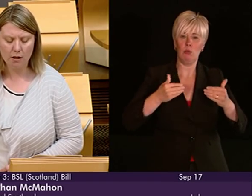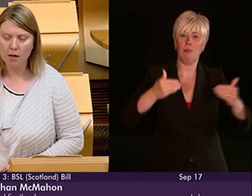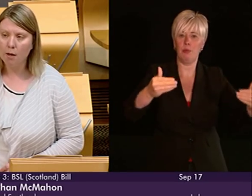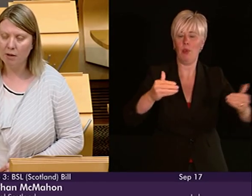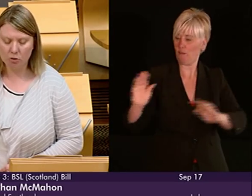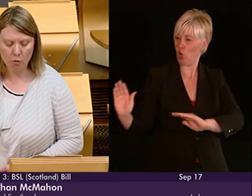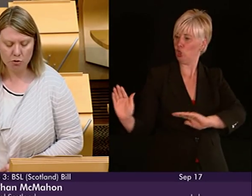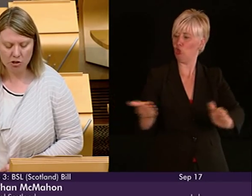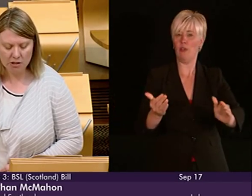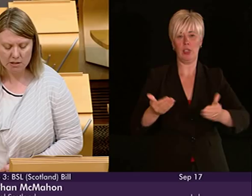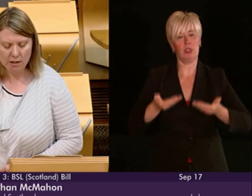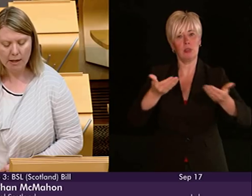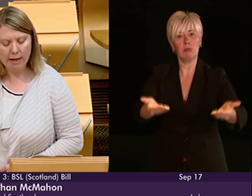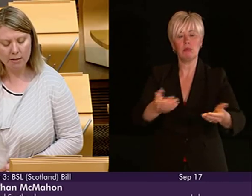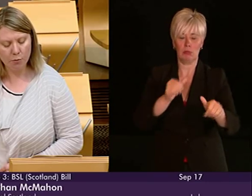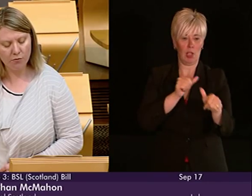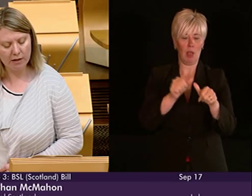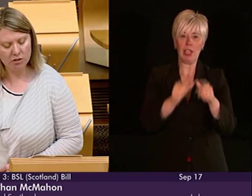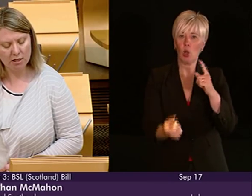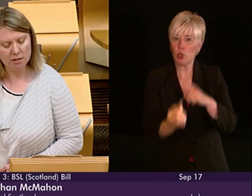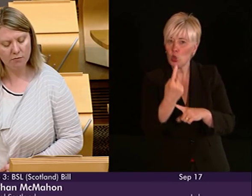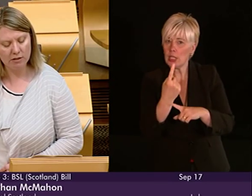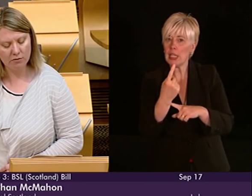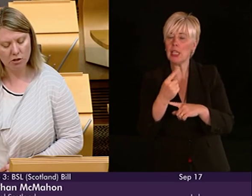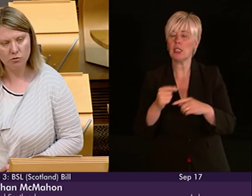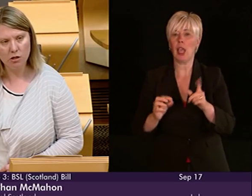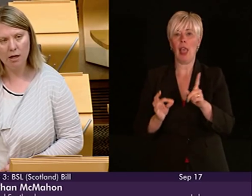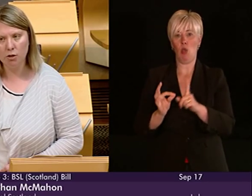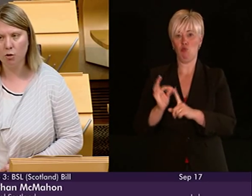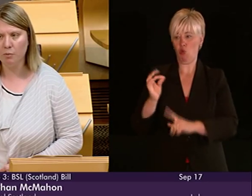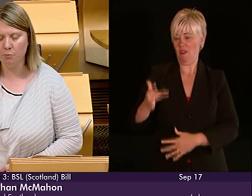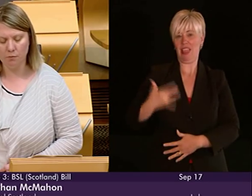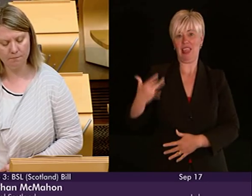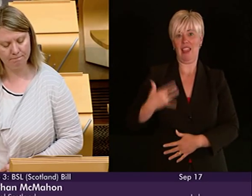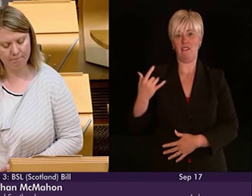provision, better opportunities, and improved life chances for deaf children and young people.”